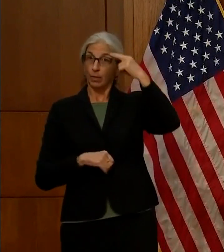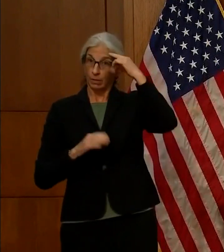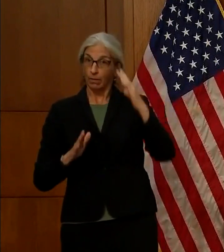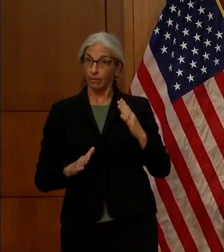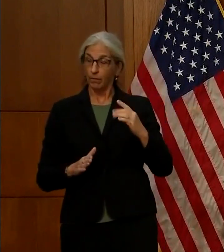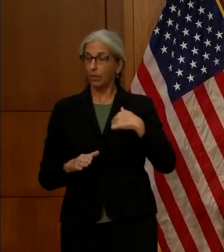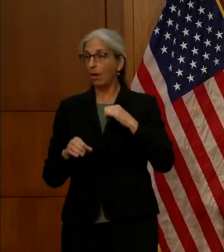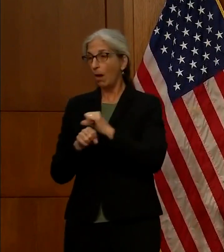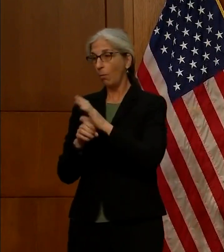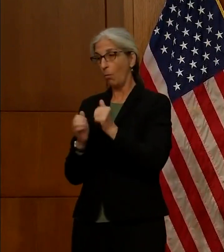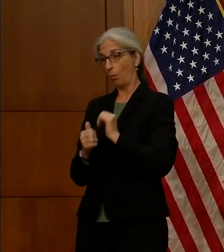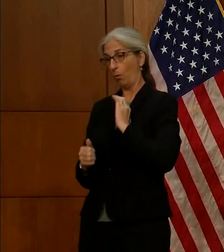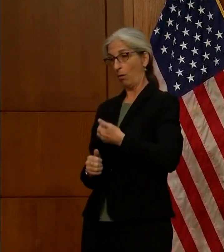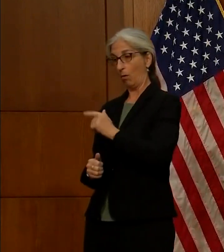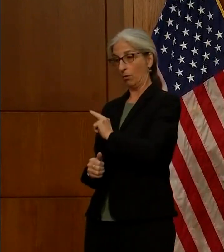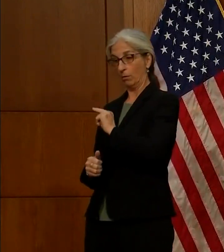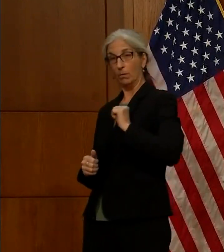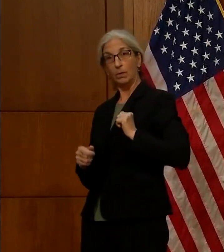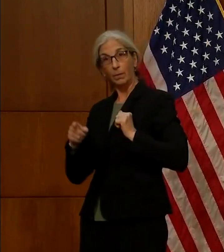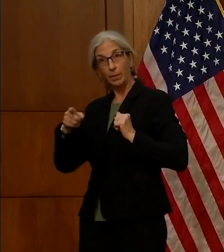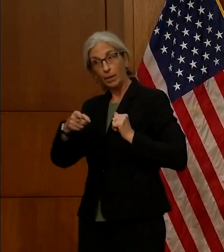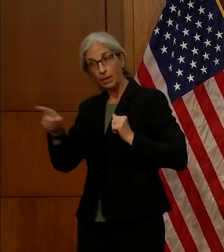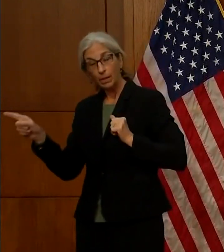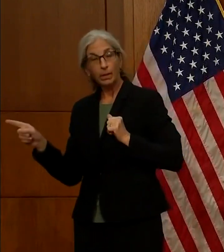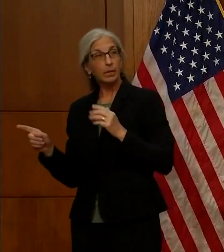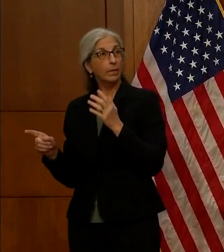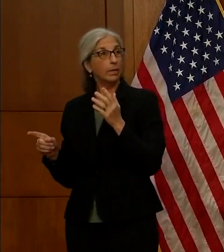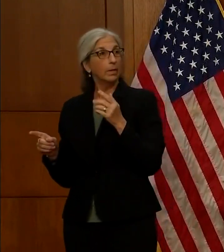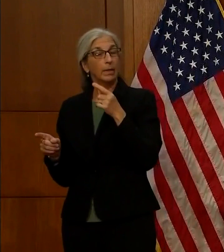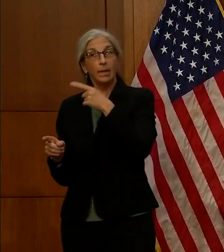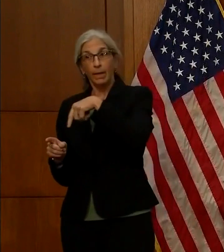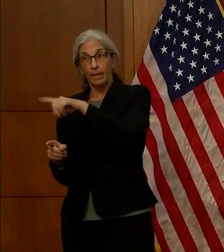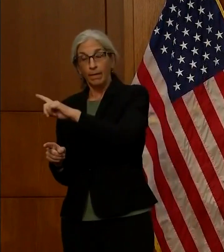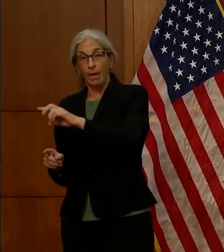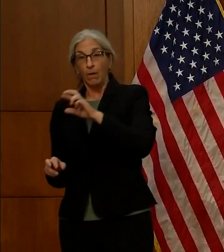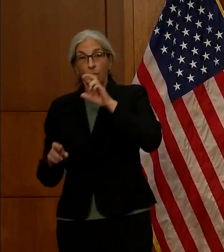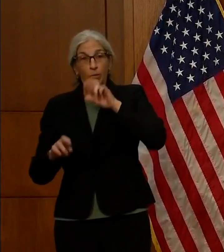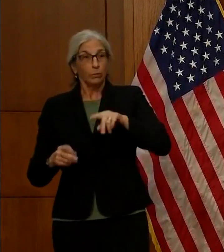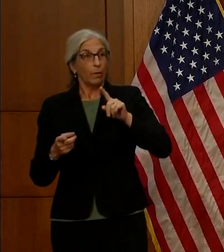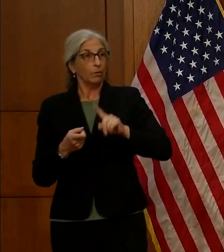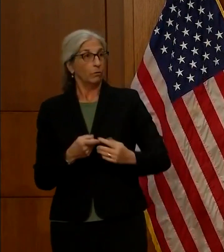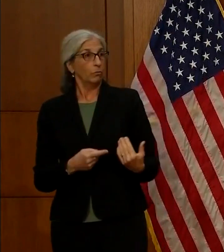GOVERNOR- I WORK WITH OUR